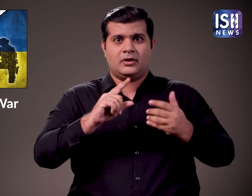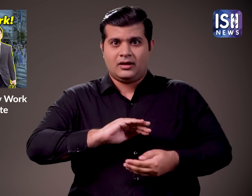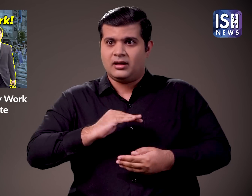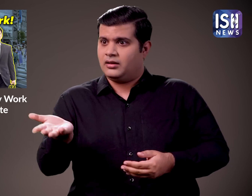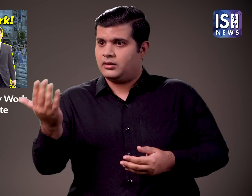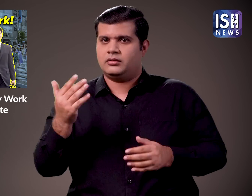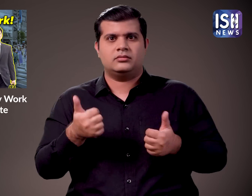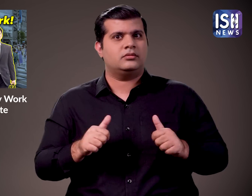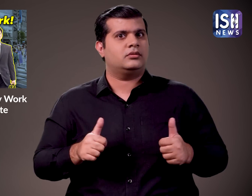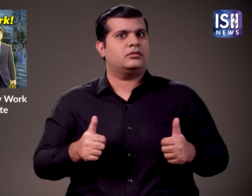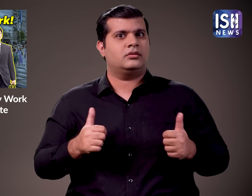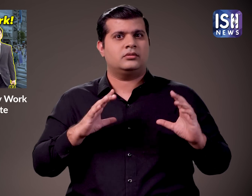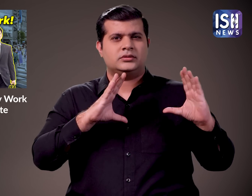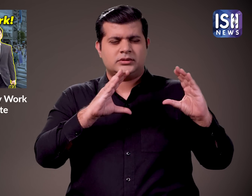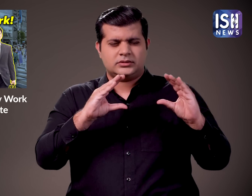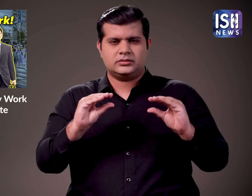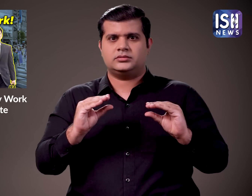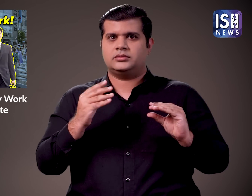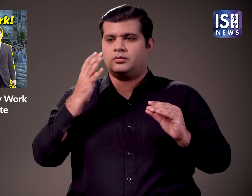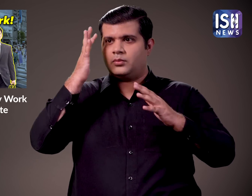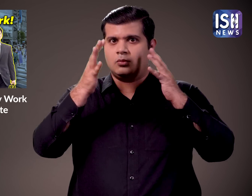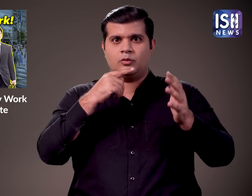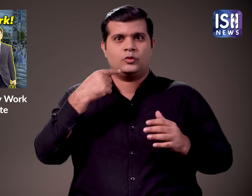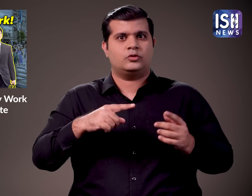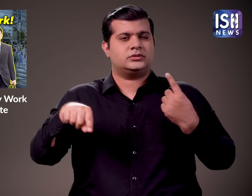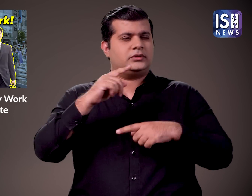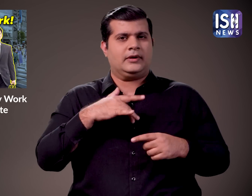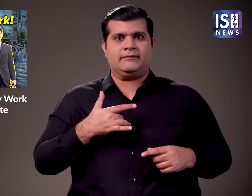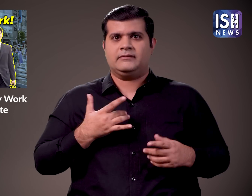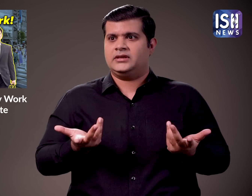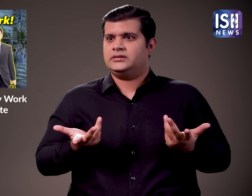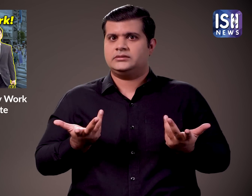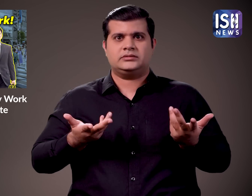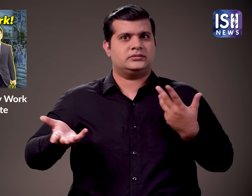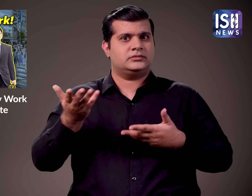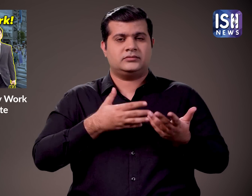But the birth rate is not increasing accordingly. Russians are worried.